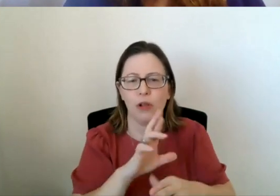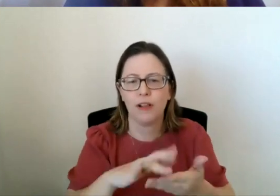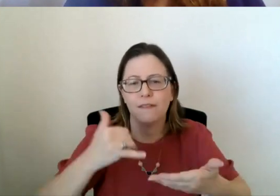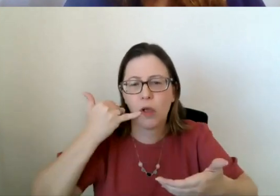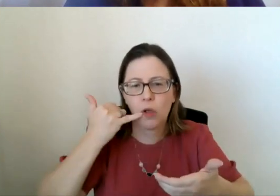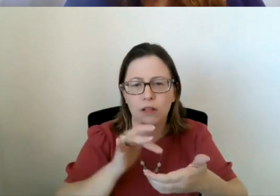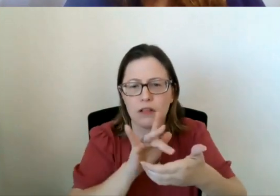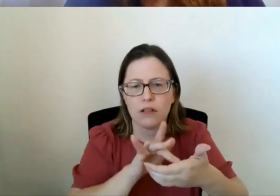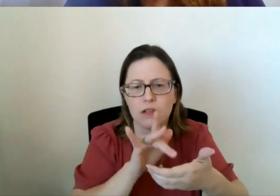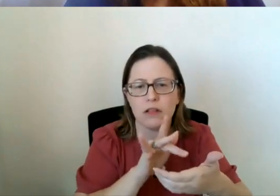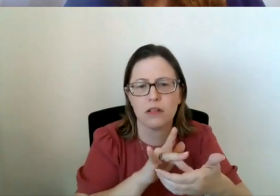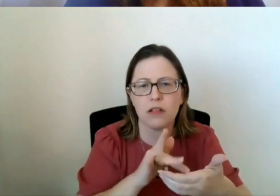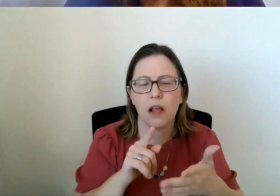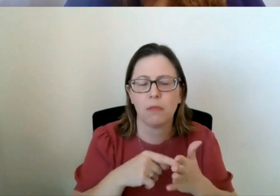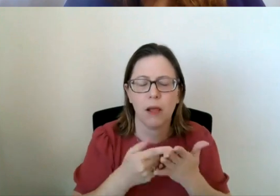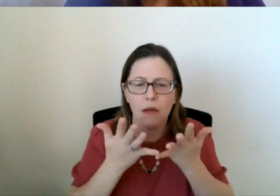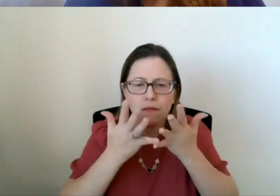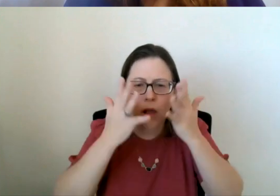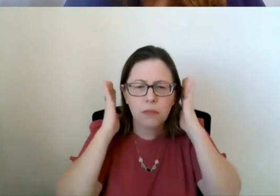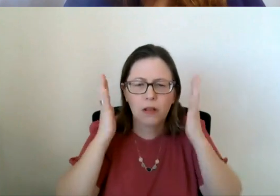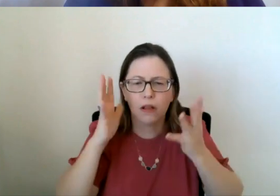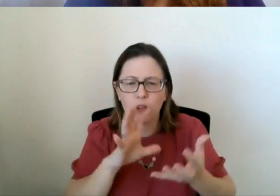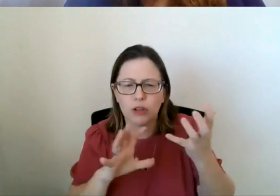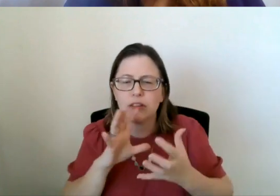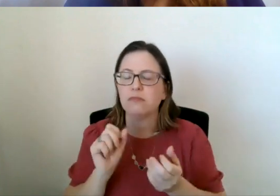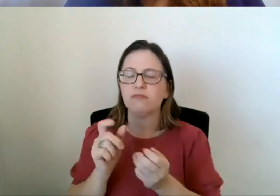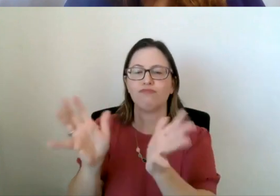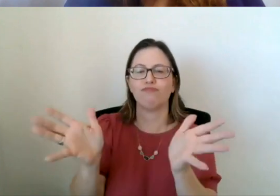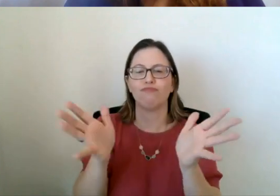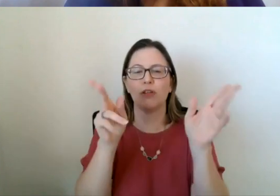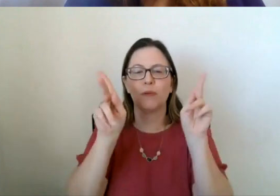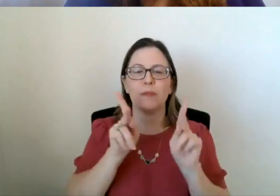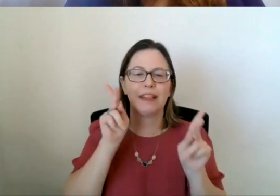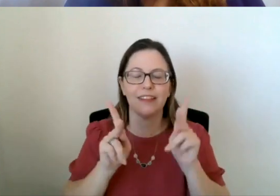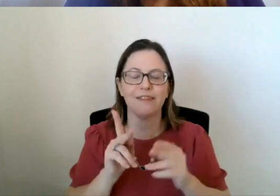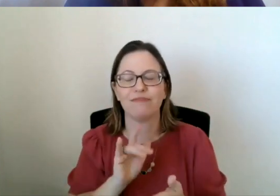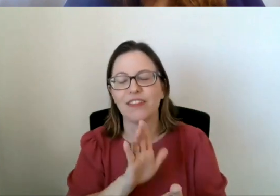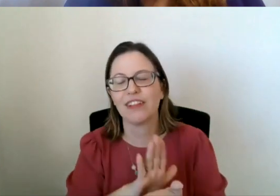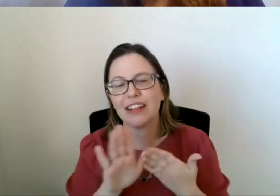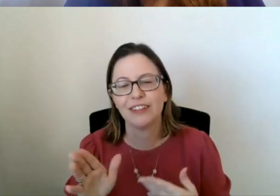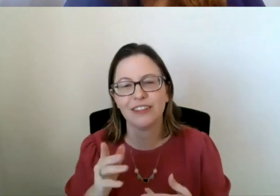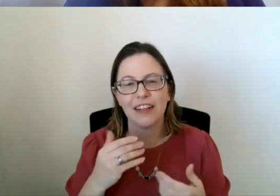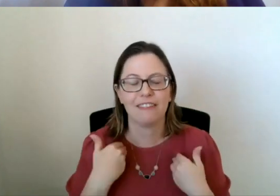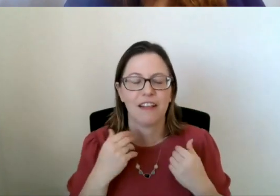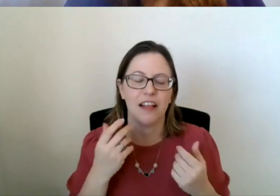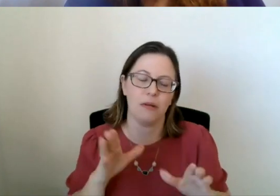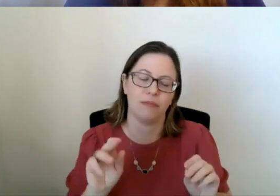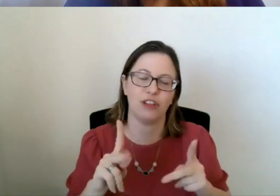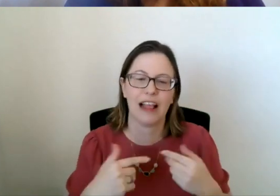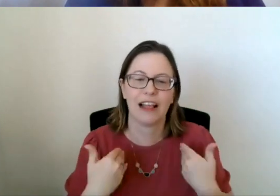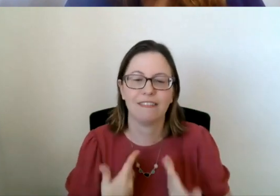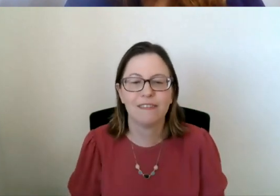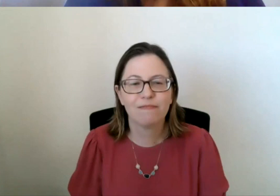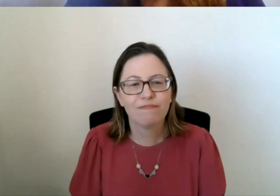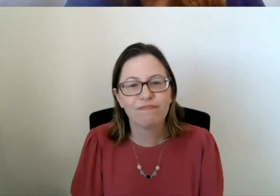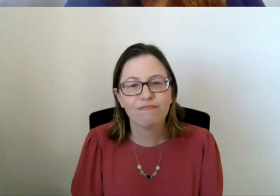You don't always have to do everything on the computer or on your phone sometimes that might feel overwhelming, confusing so sometimes it's really nice to get that in-person